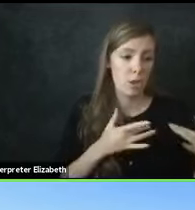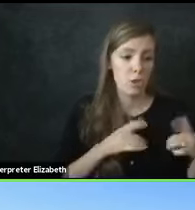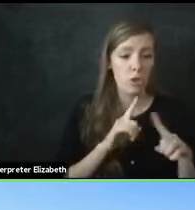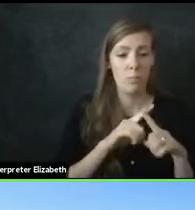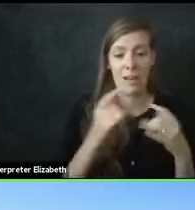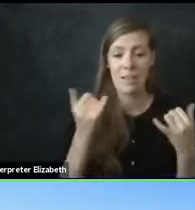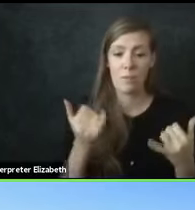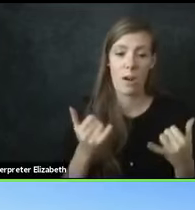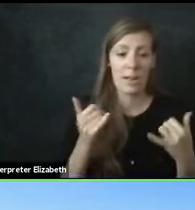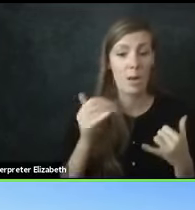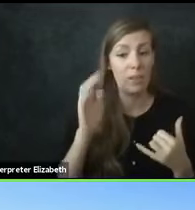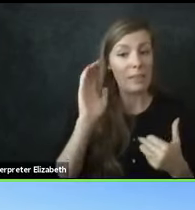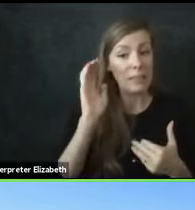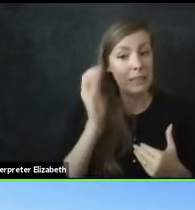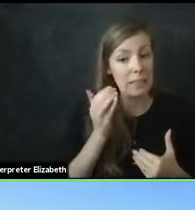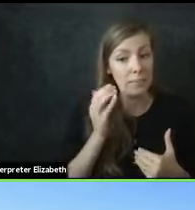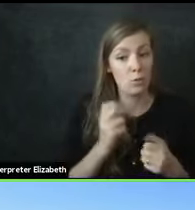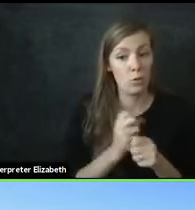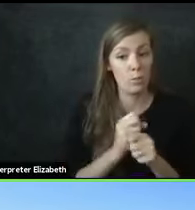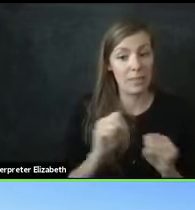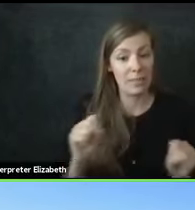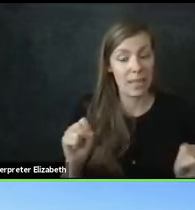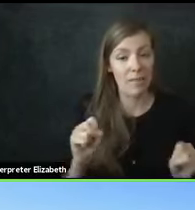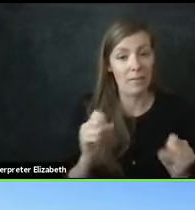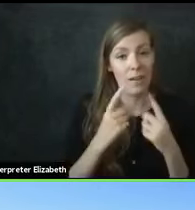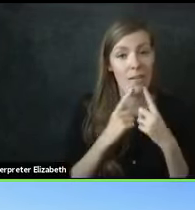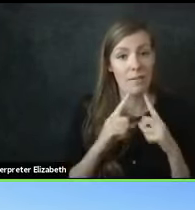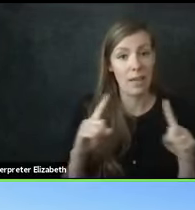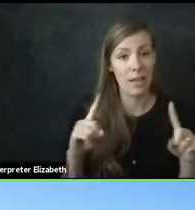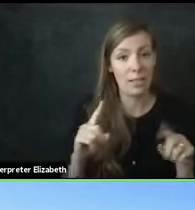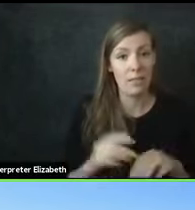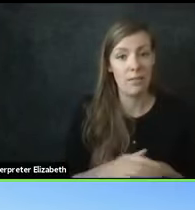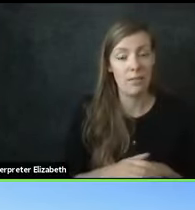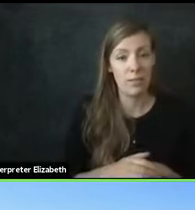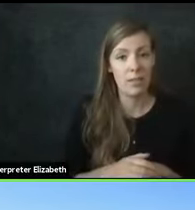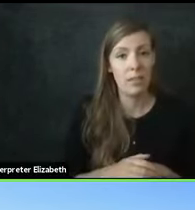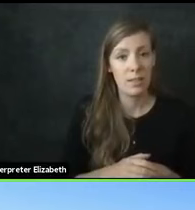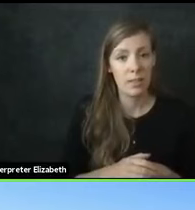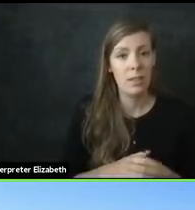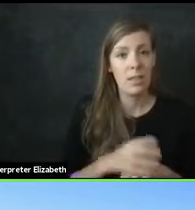be very safe and very effective and in being able to protect